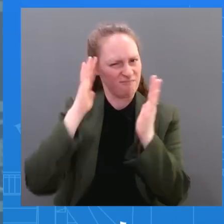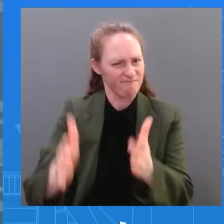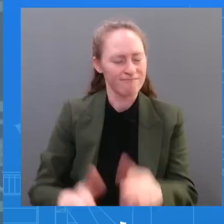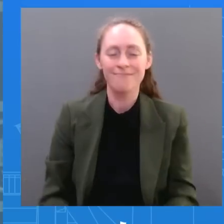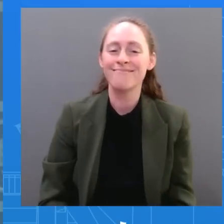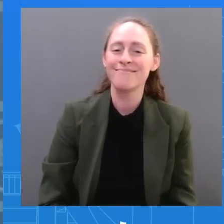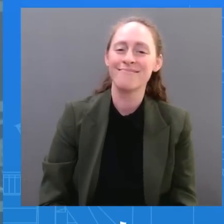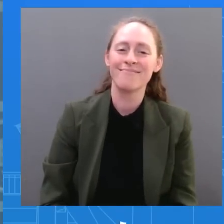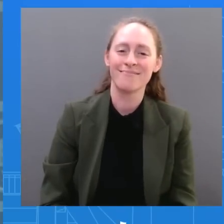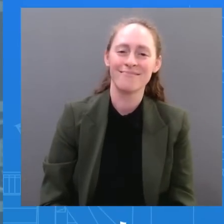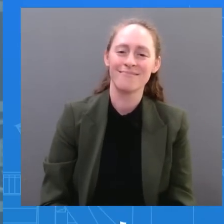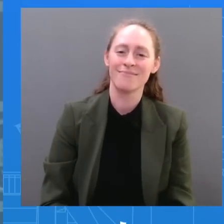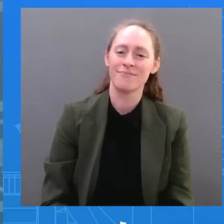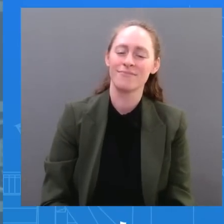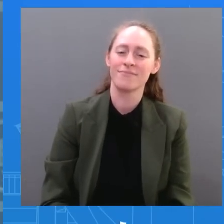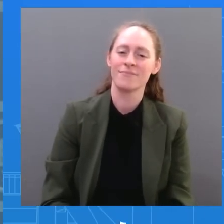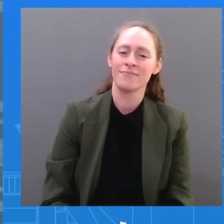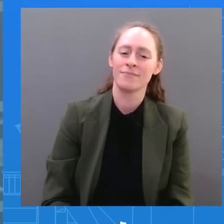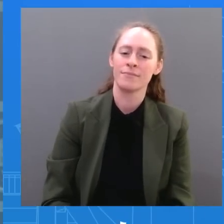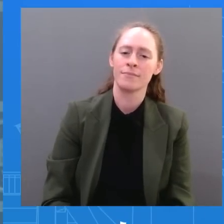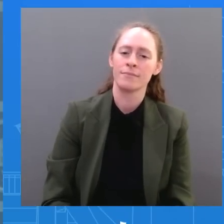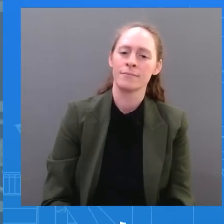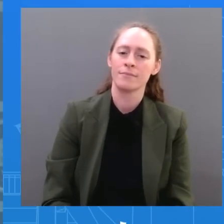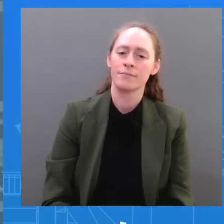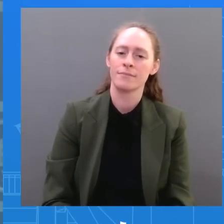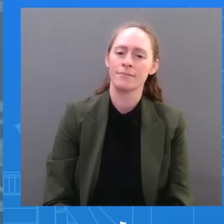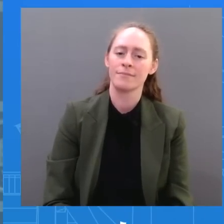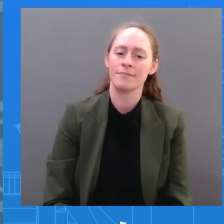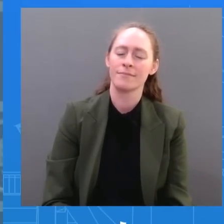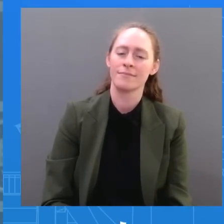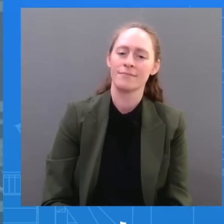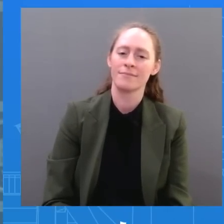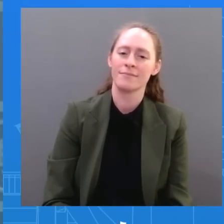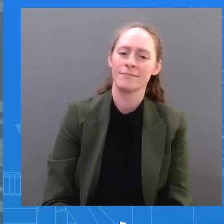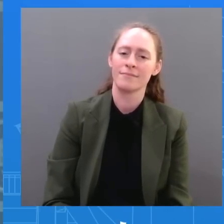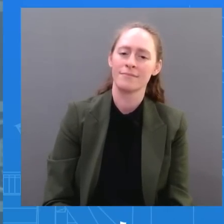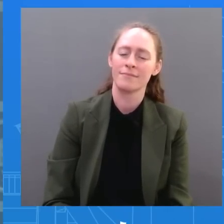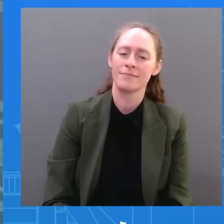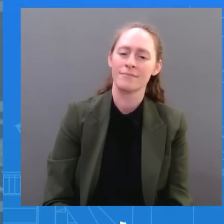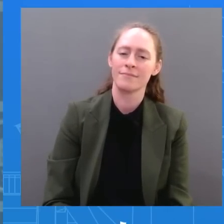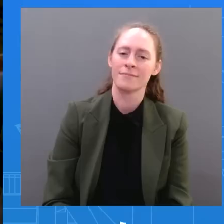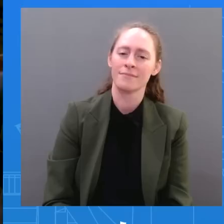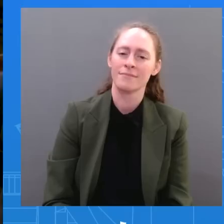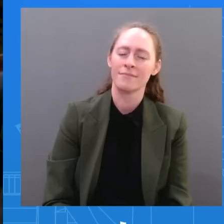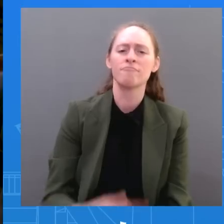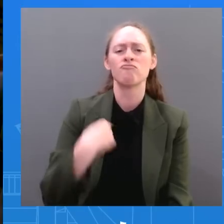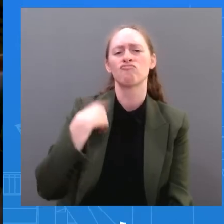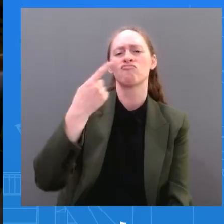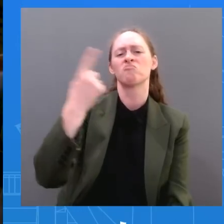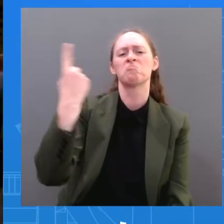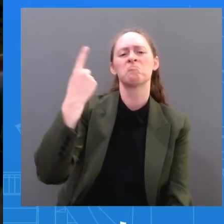the AFL-CIO and other labor unions have urged the President not to use these tariffs. The President is going to Ohio tomorrow.